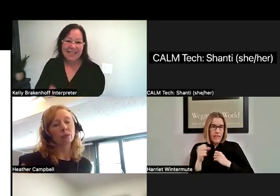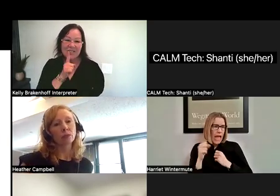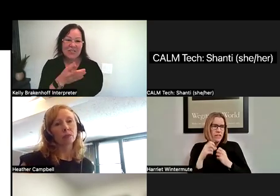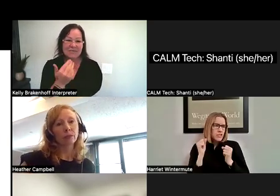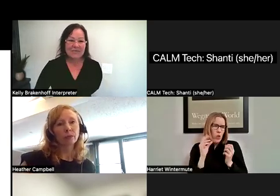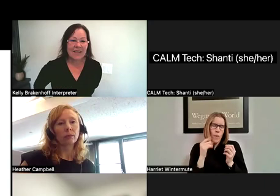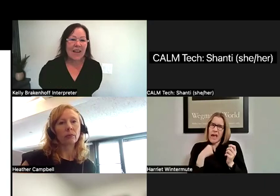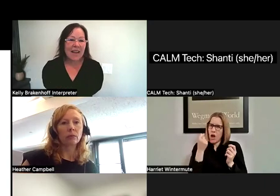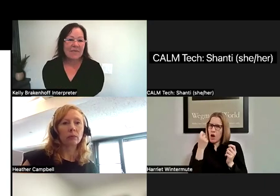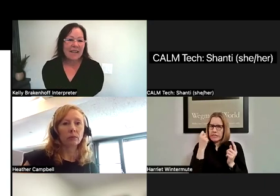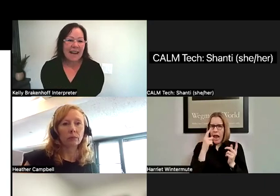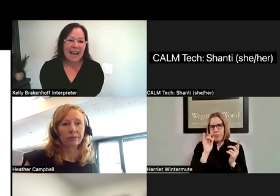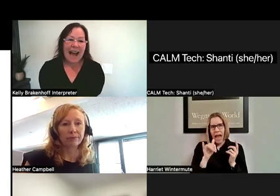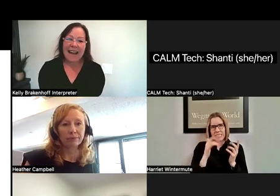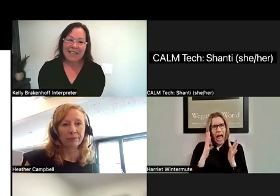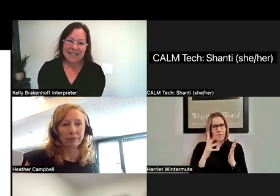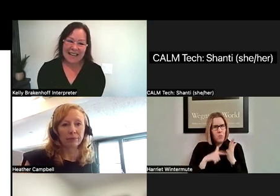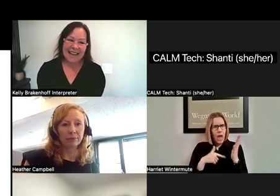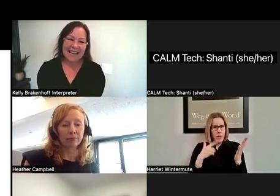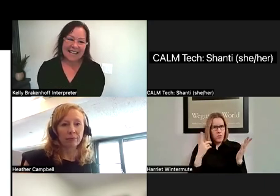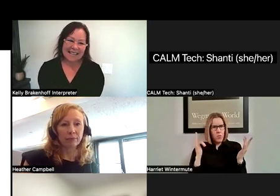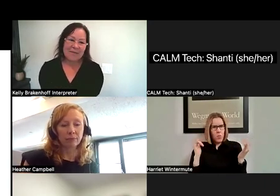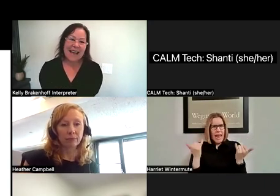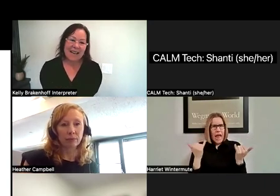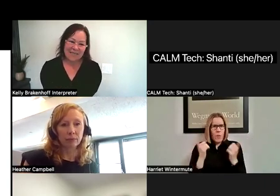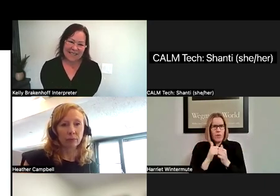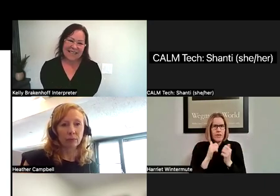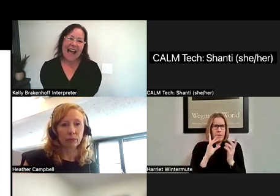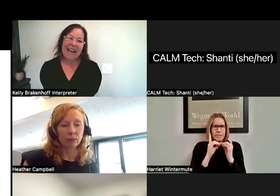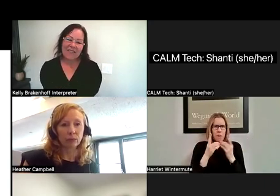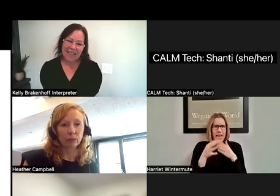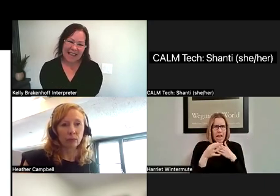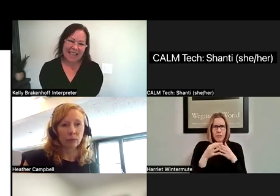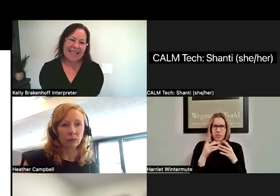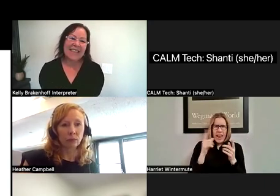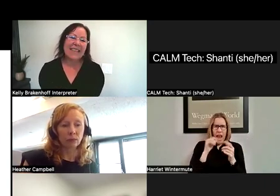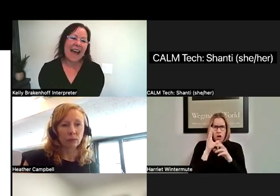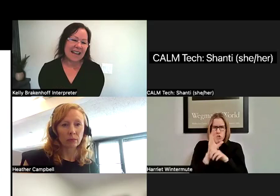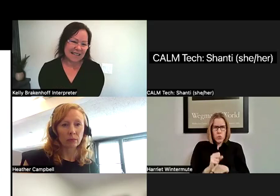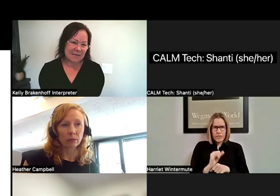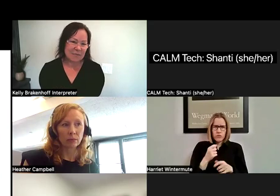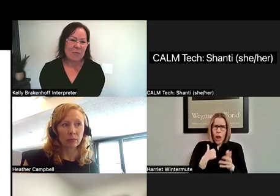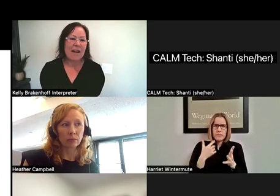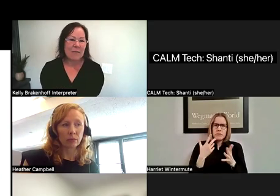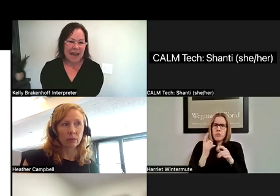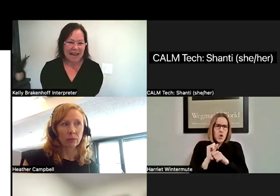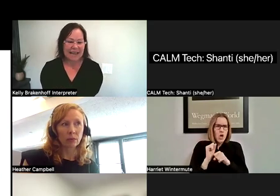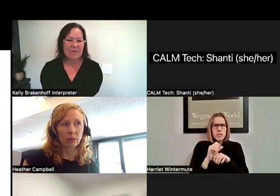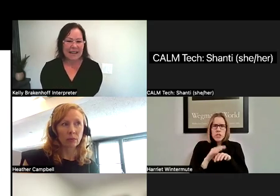I understand. I feel like sometimes that's where I've been with